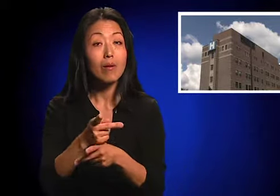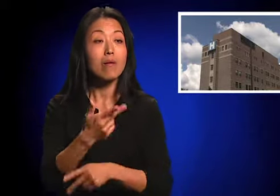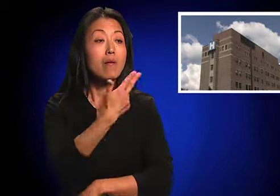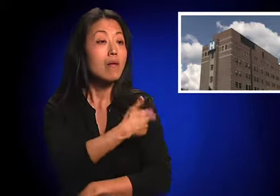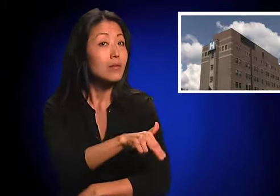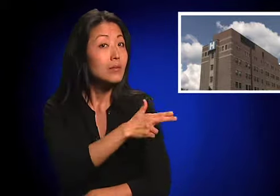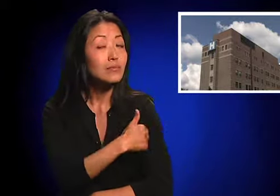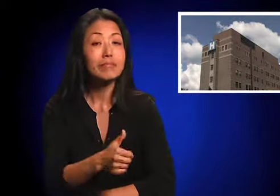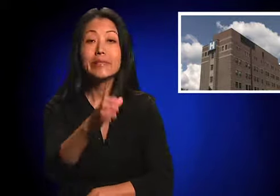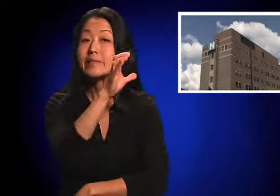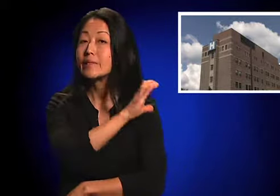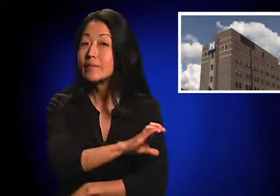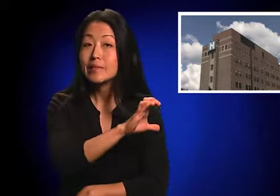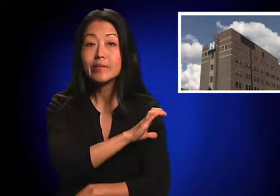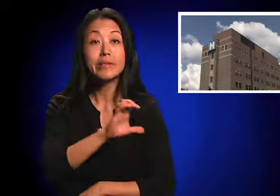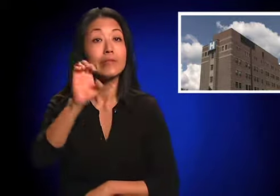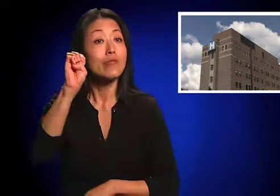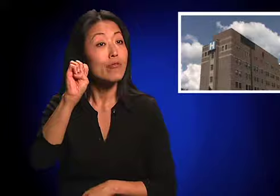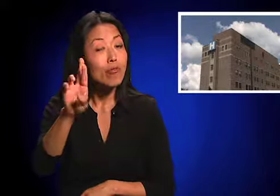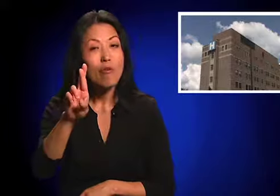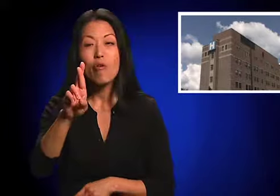and the health care facility is obligated to provide